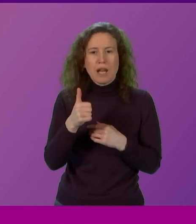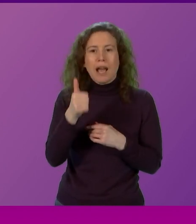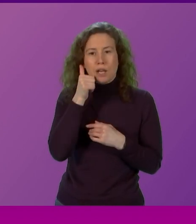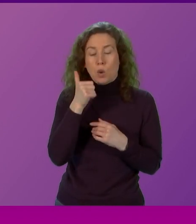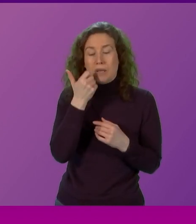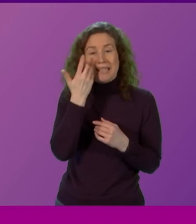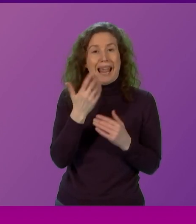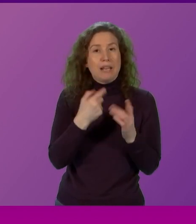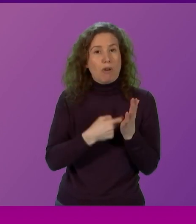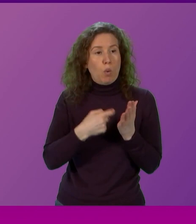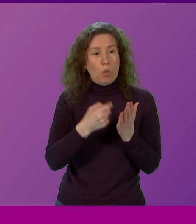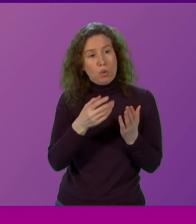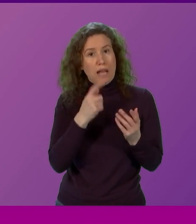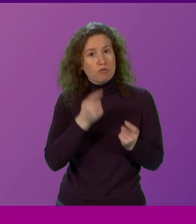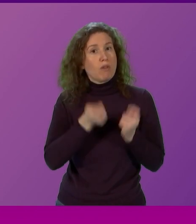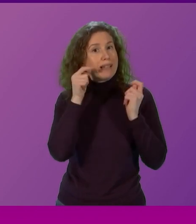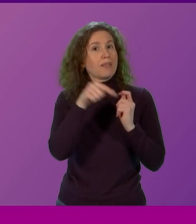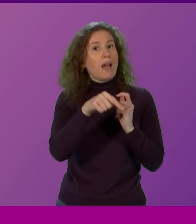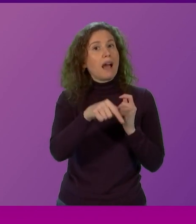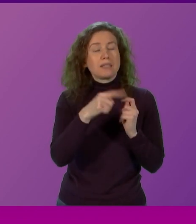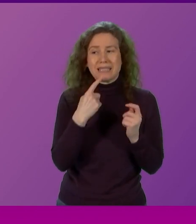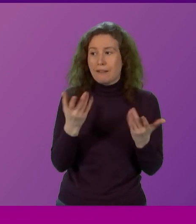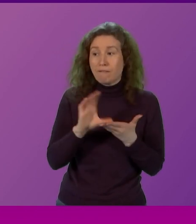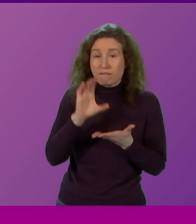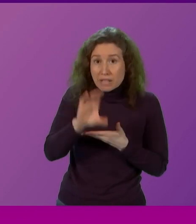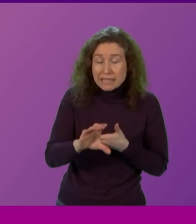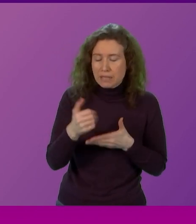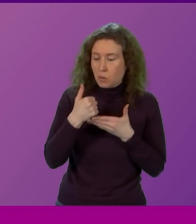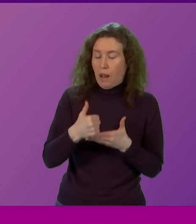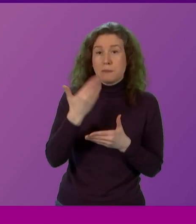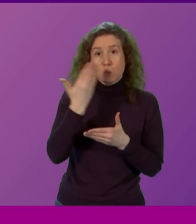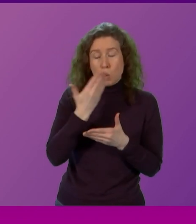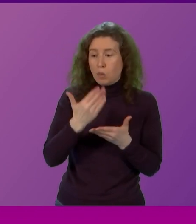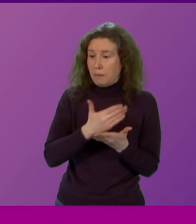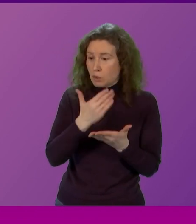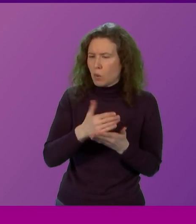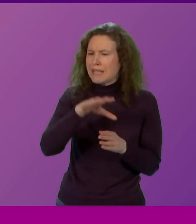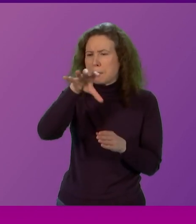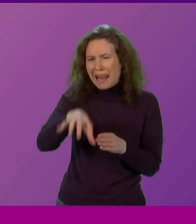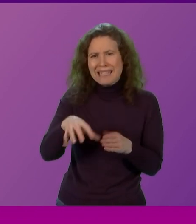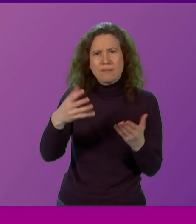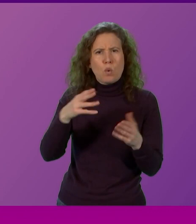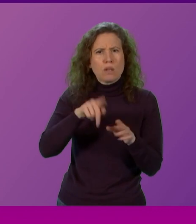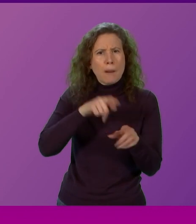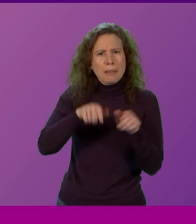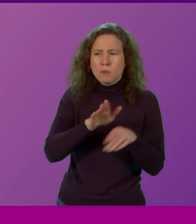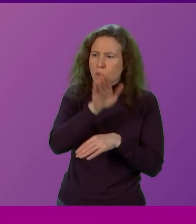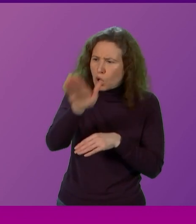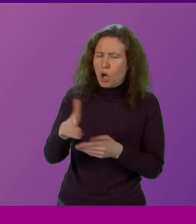The Daily Record has drawn attention to the need for funding to make sure that there are places for young people to go, but I know that Willie Rennie is particularly talking